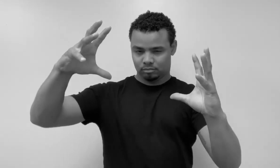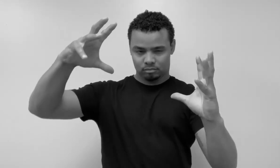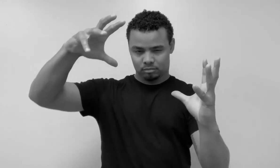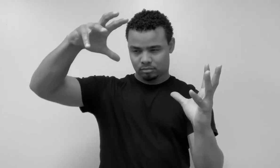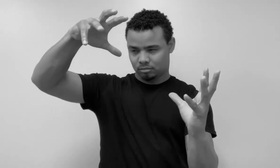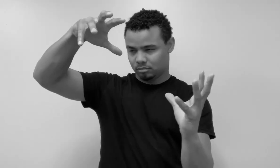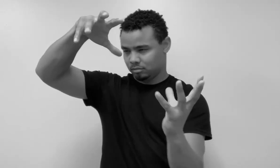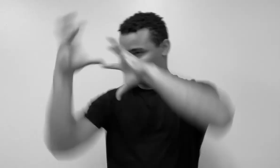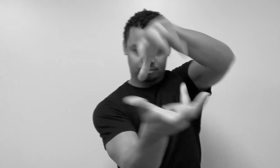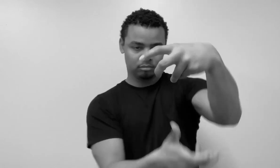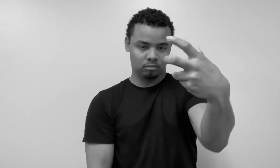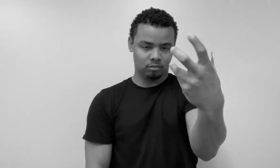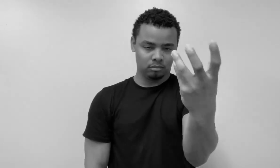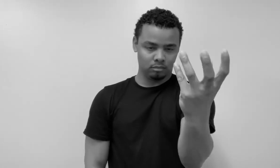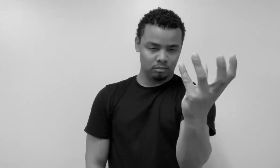EARTH